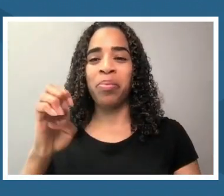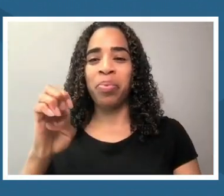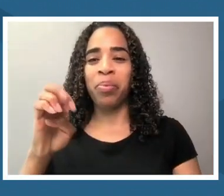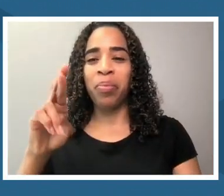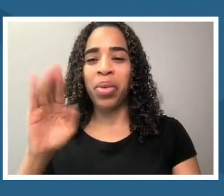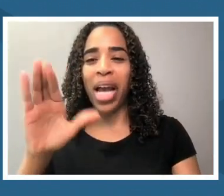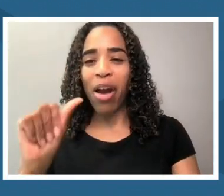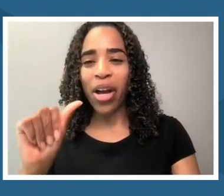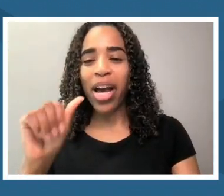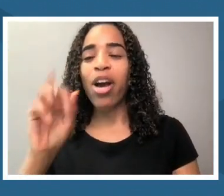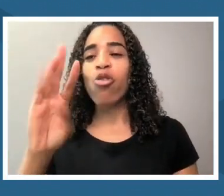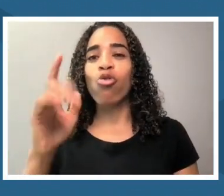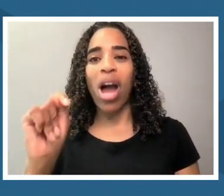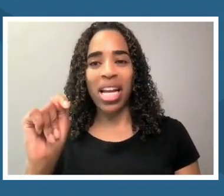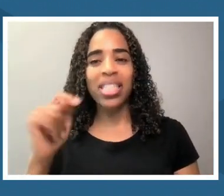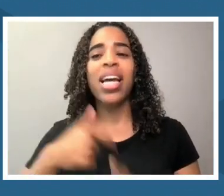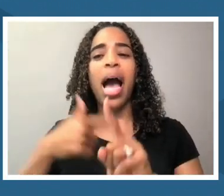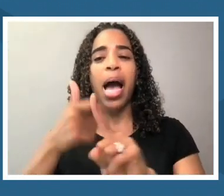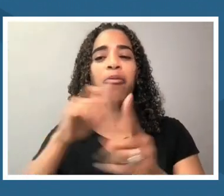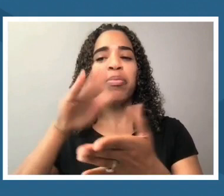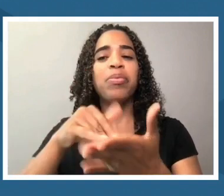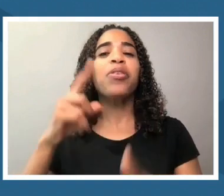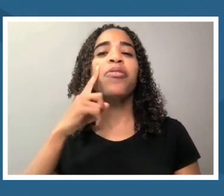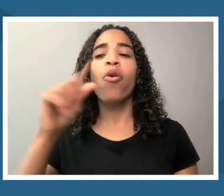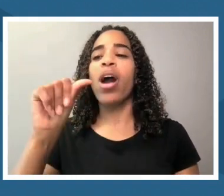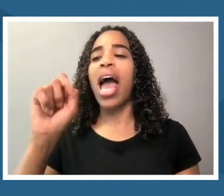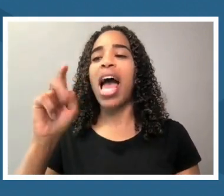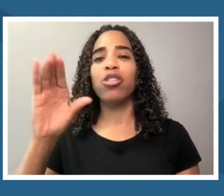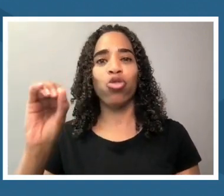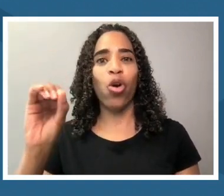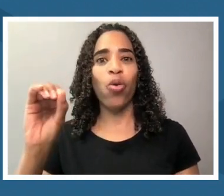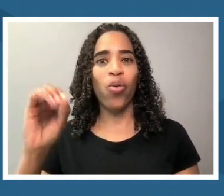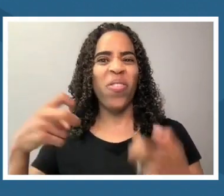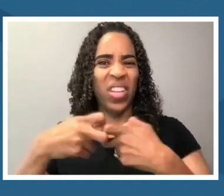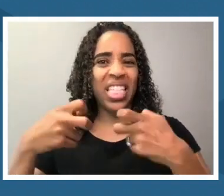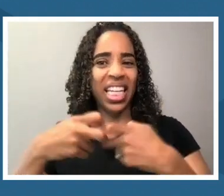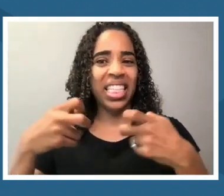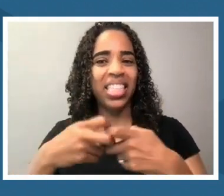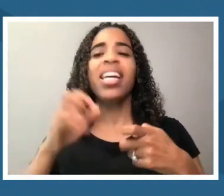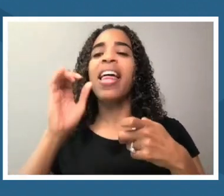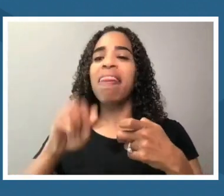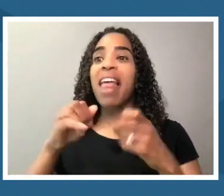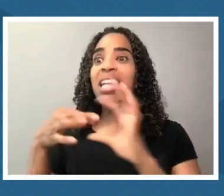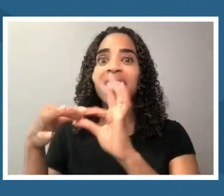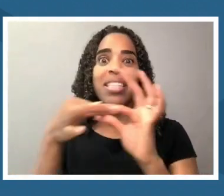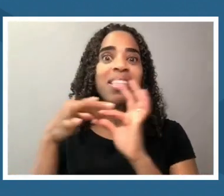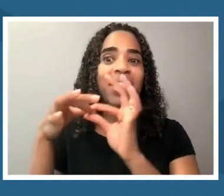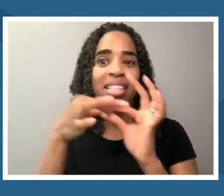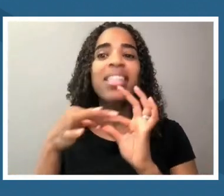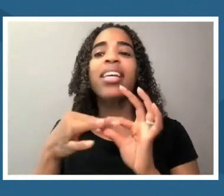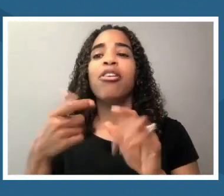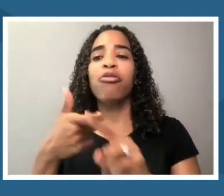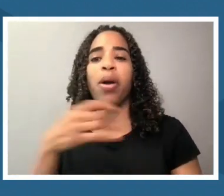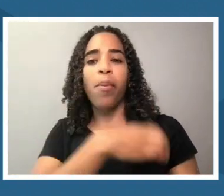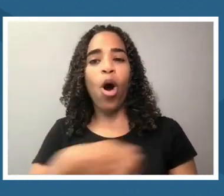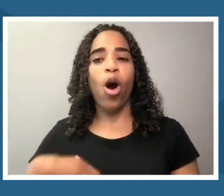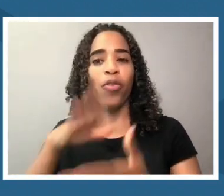center for astrophysics which is actually a collaboration of the